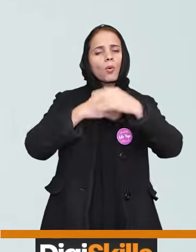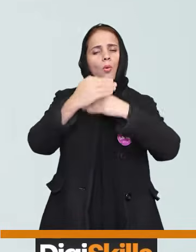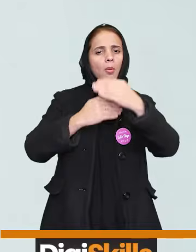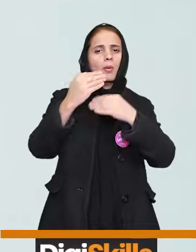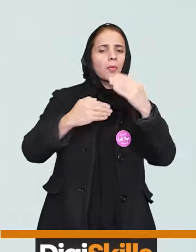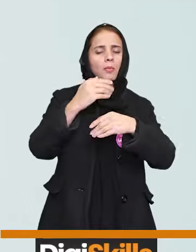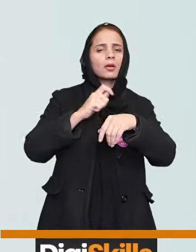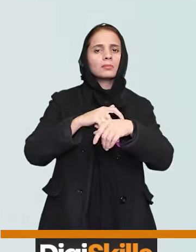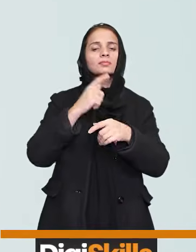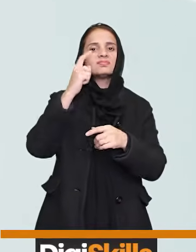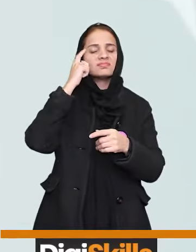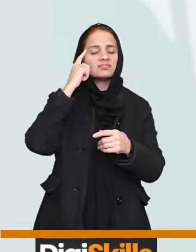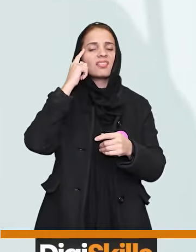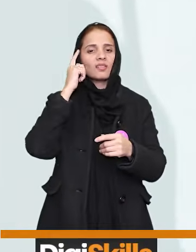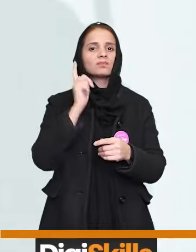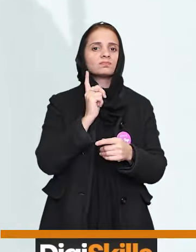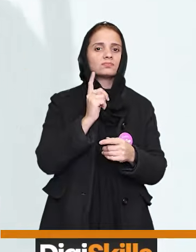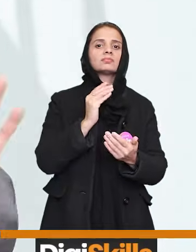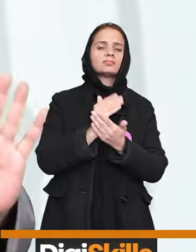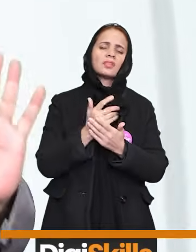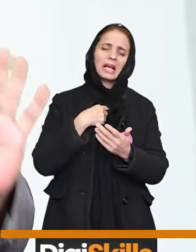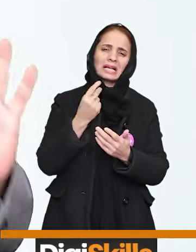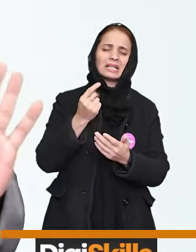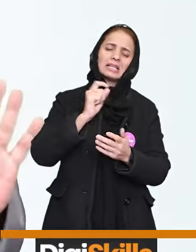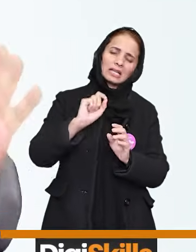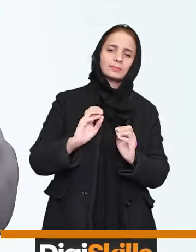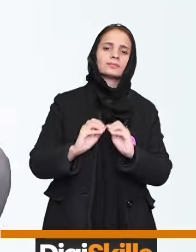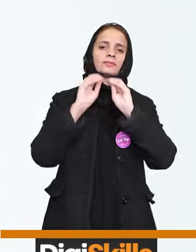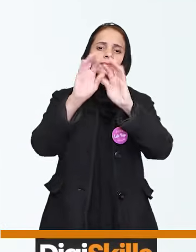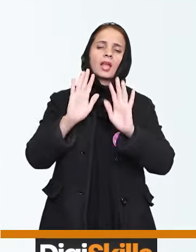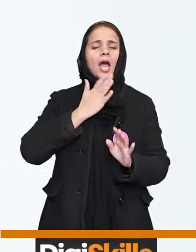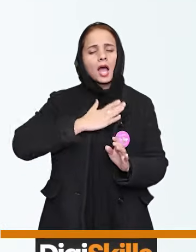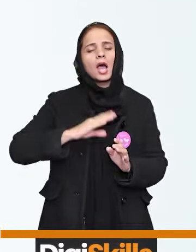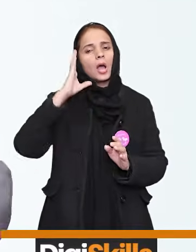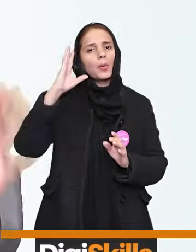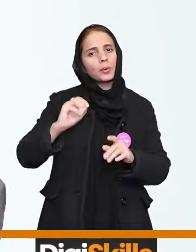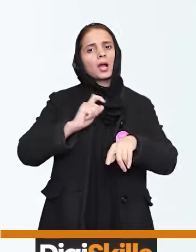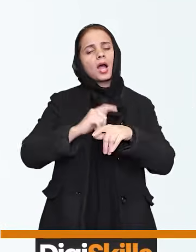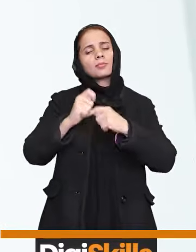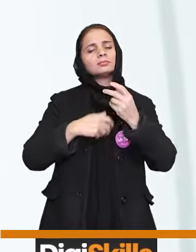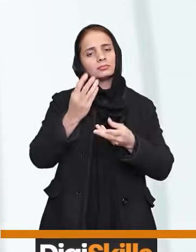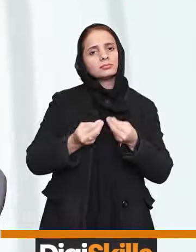And over the time, they realized that it's okay, take it easy, relax, the work will be done,